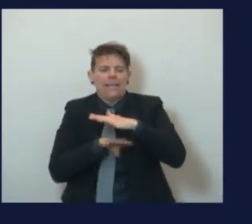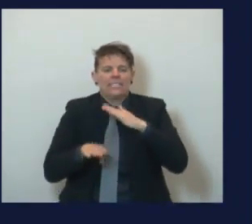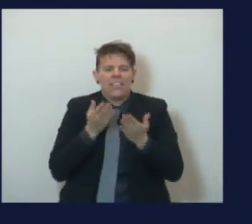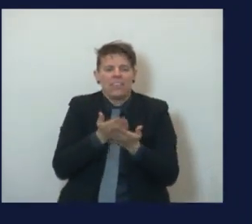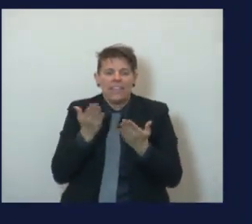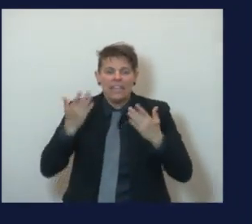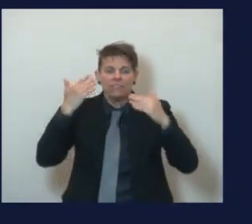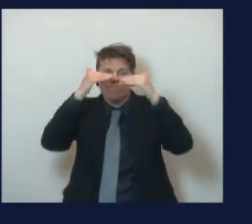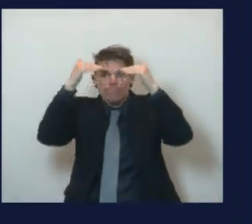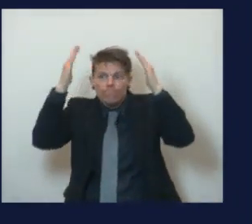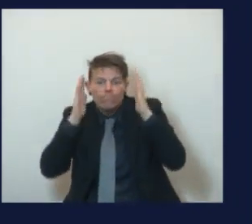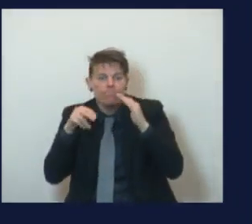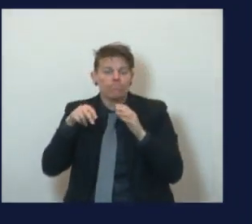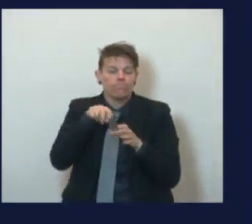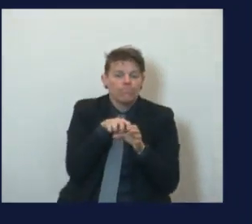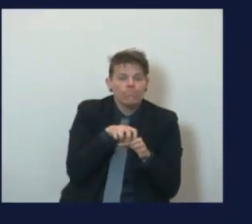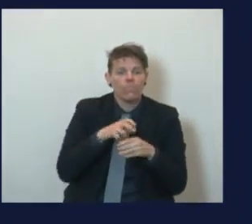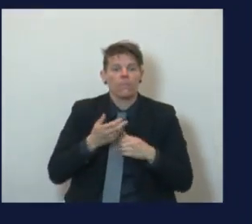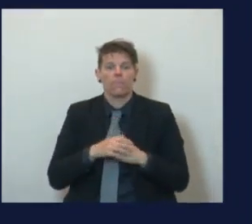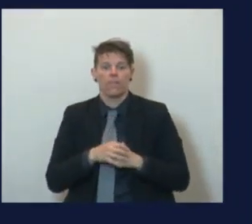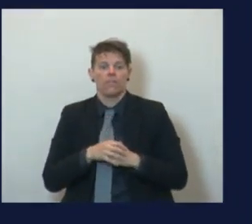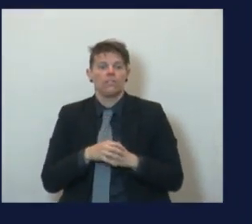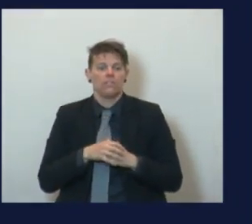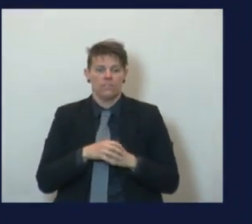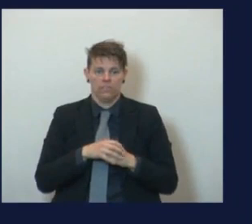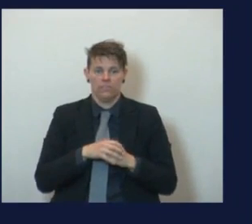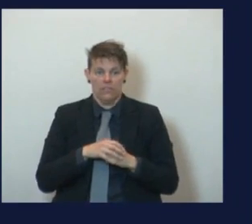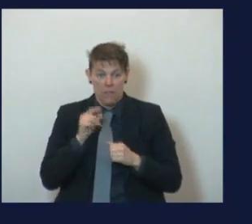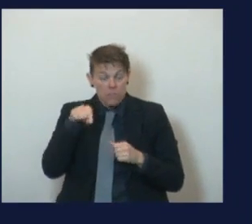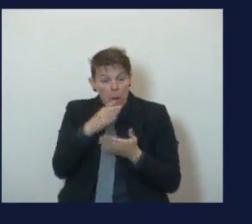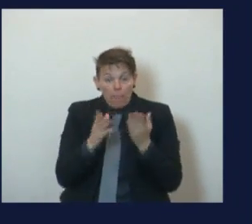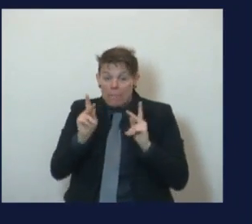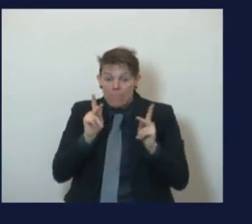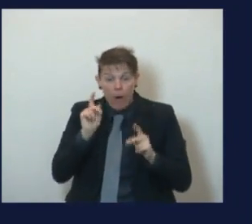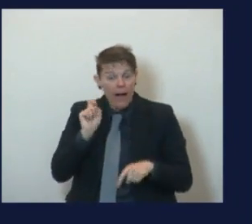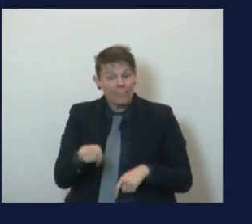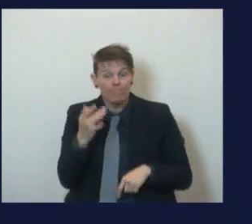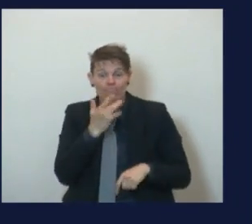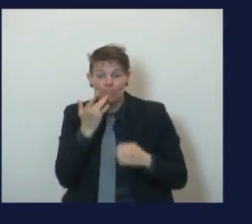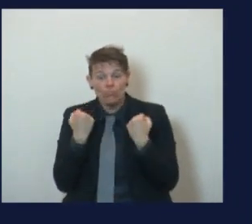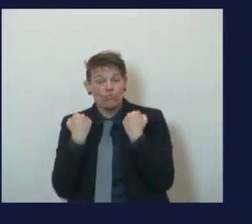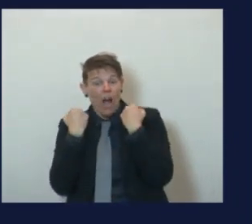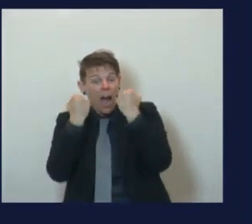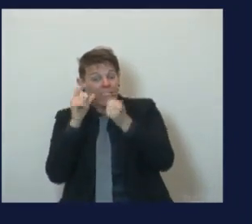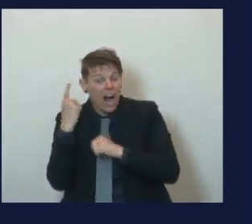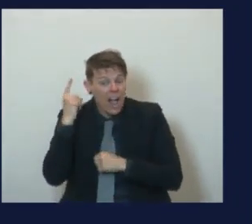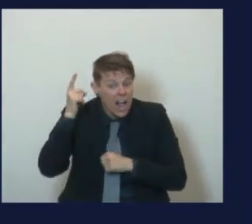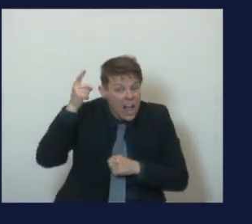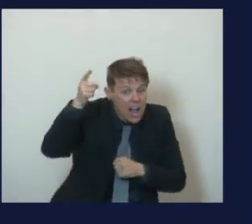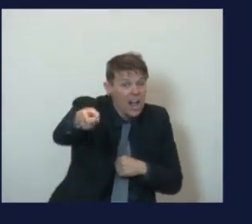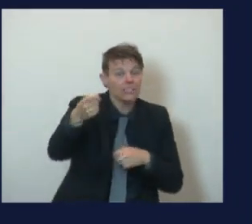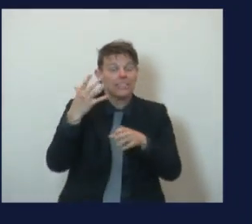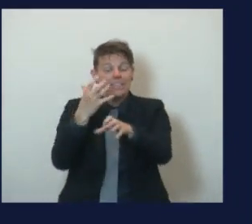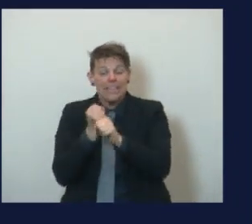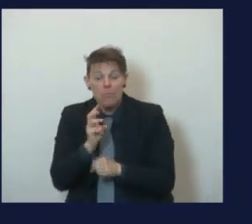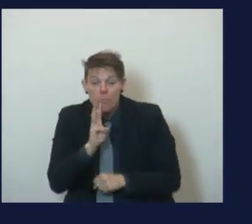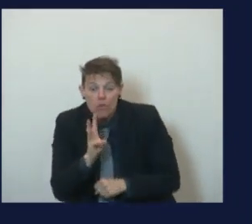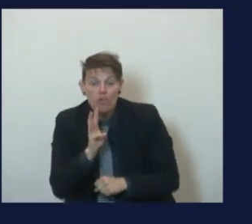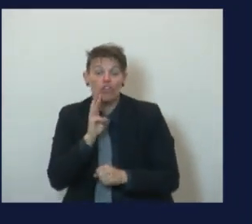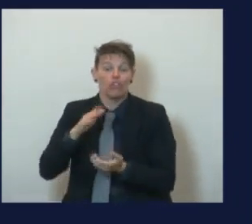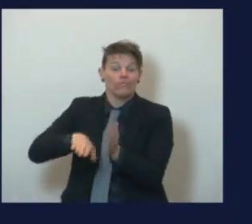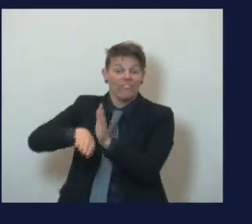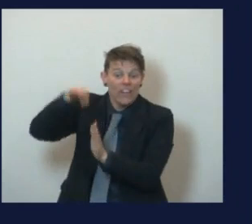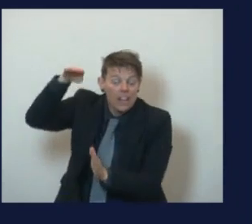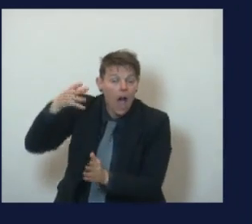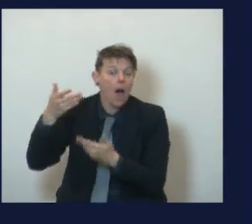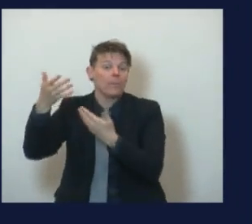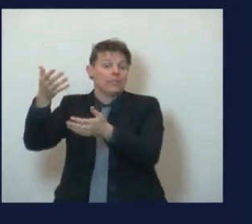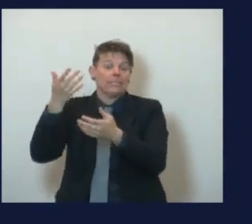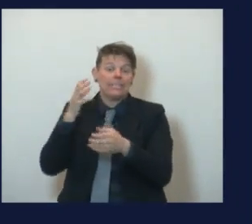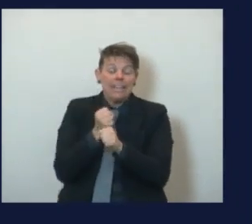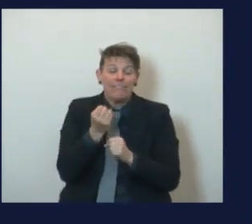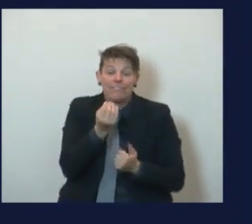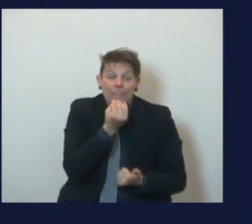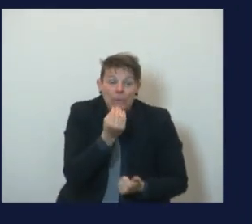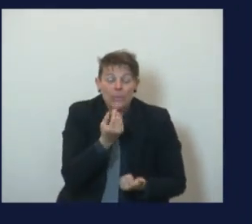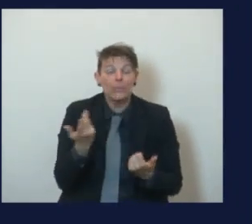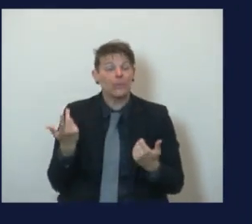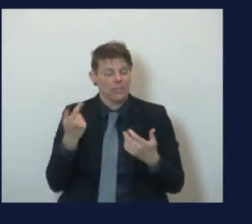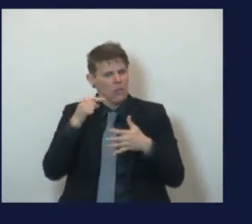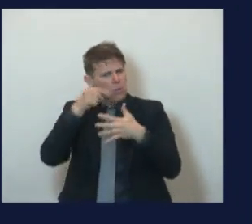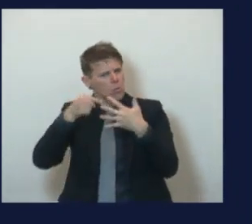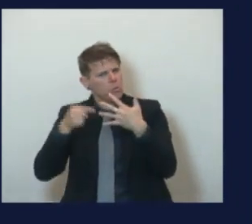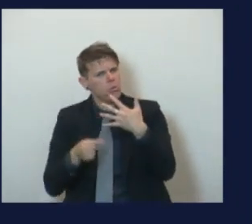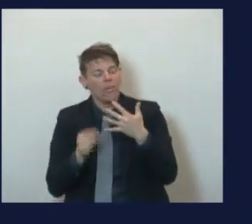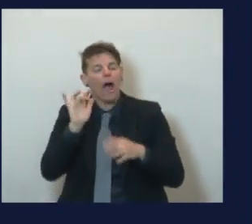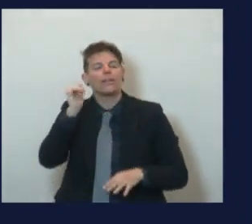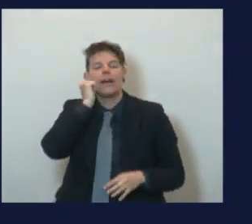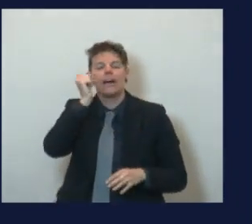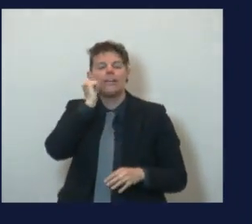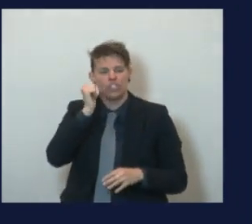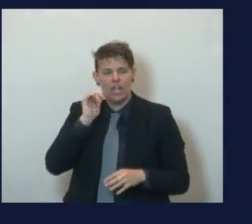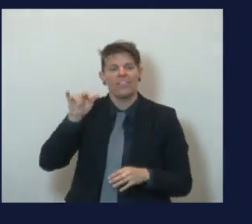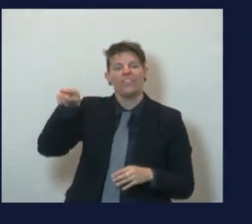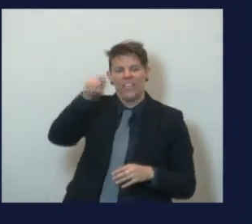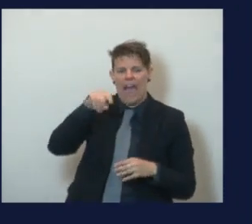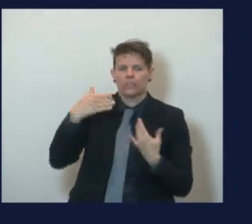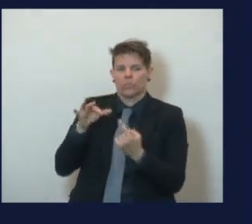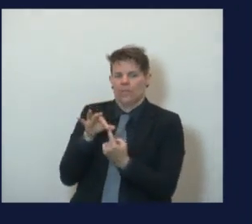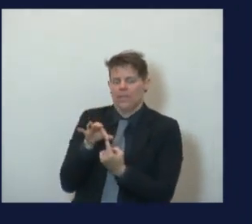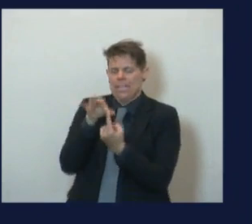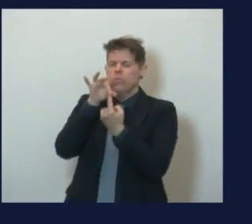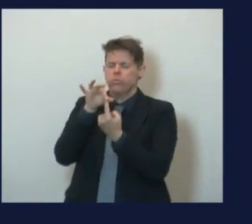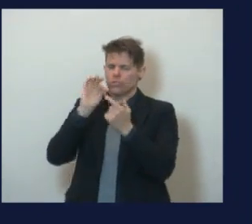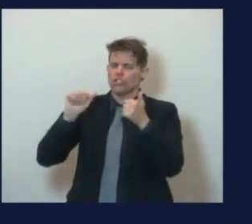THEY HAVE LIMITED ACCESS TO RUNNING WATER AND ELECTRICITY AND BASIC RIGHT SHELTERING NEEDS WHICH REQUIRE A POPULATION TO HAVE TO MOVE AND TRAVEL GREAT DISTANCES IN TO BRING THAT BACK.